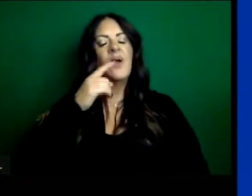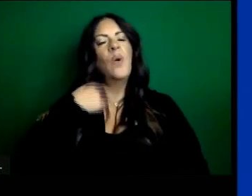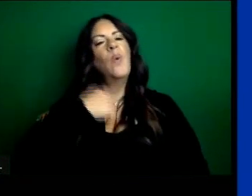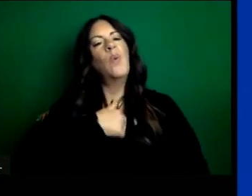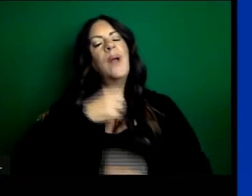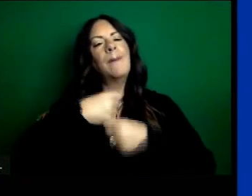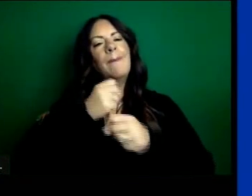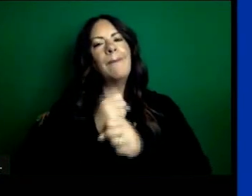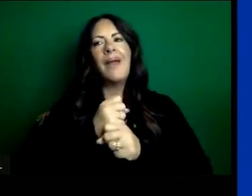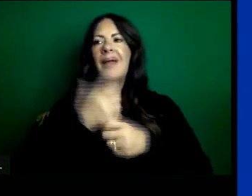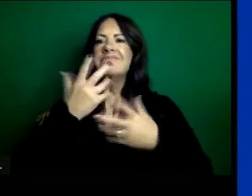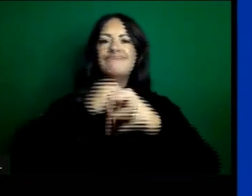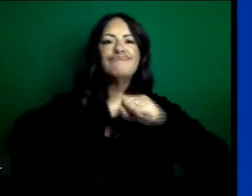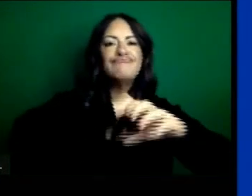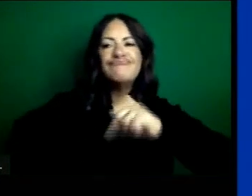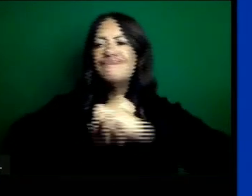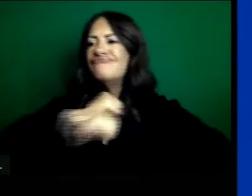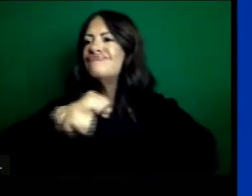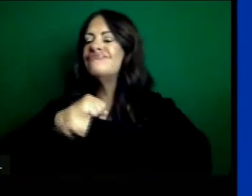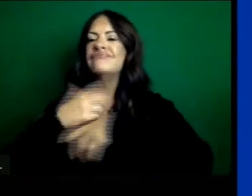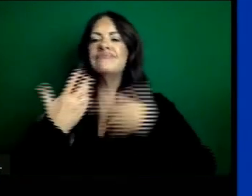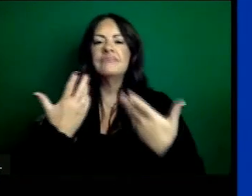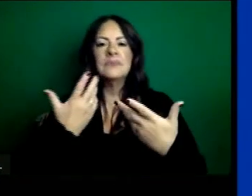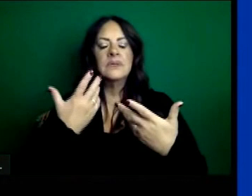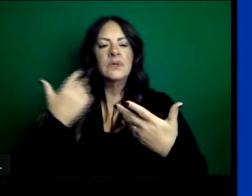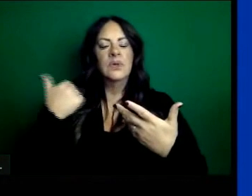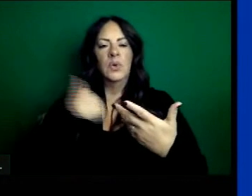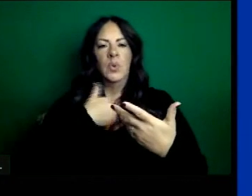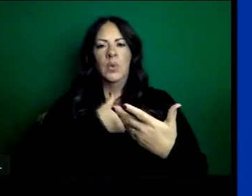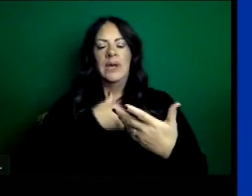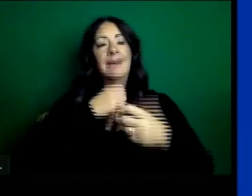VACCINATED IN THAT WAY. NEXT SLIDE.